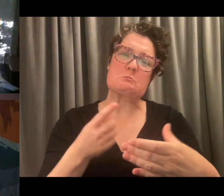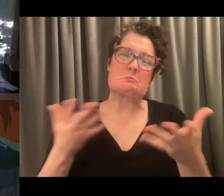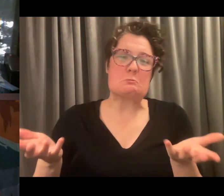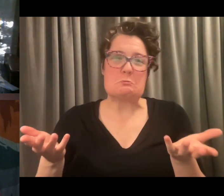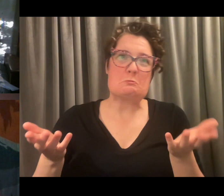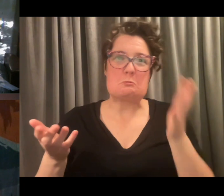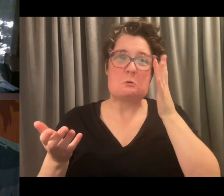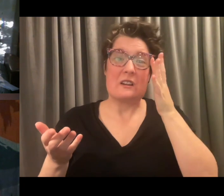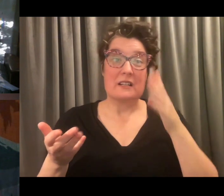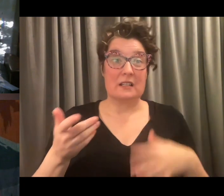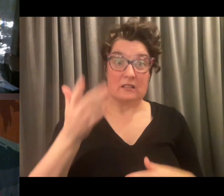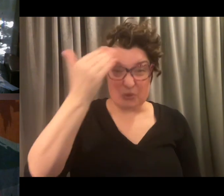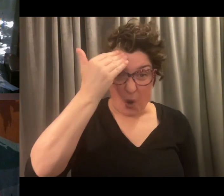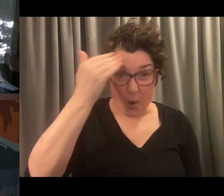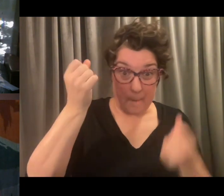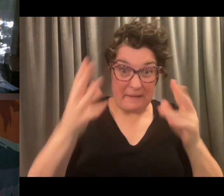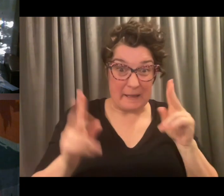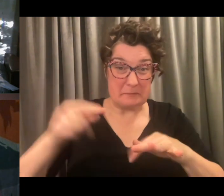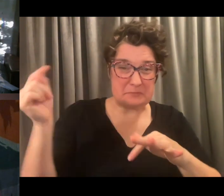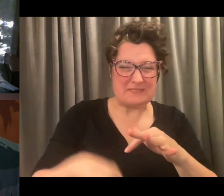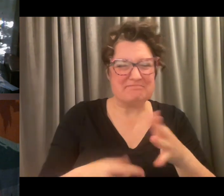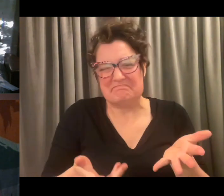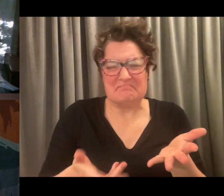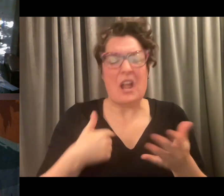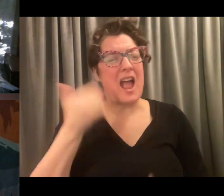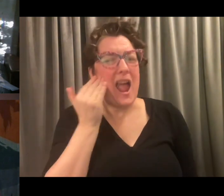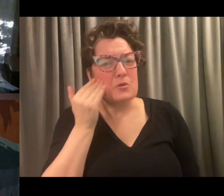definitely, like, I know people and like I, you know, I, I work at a local